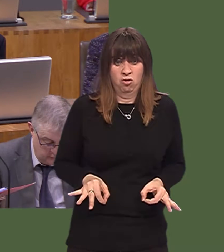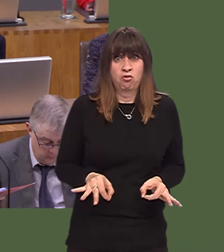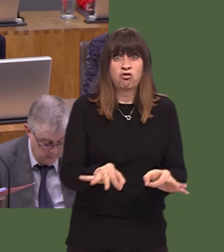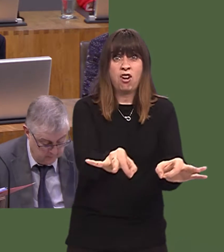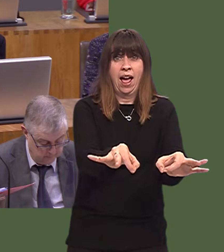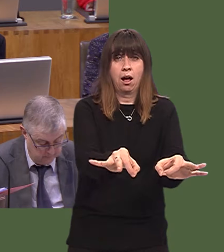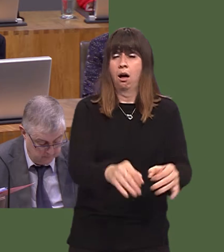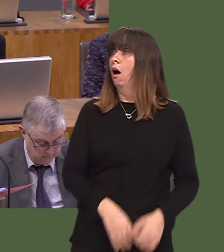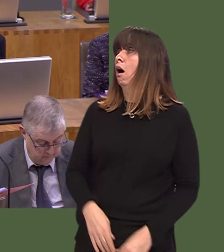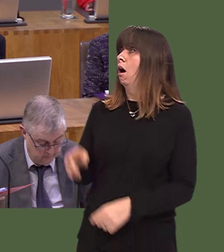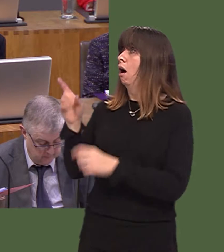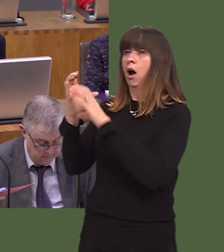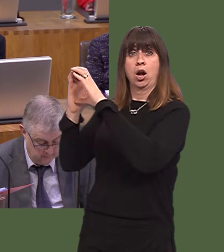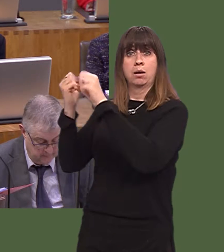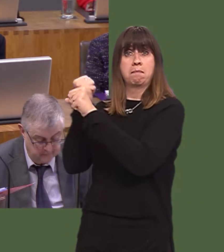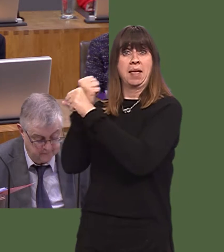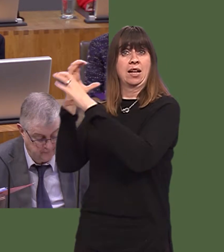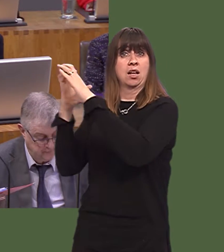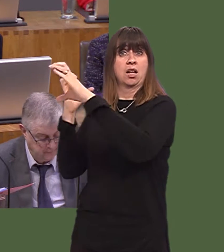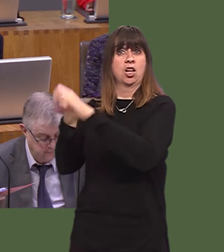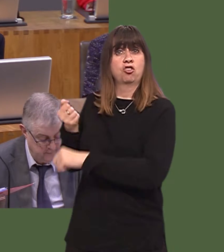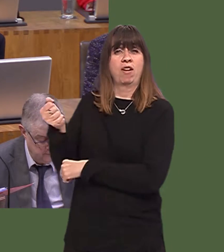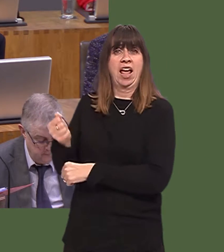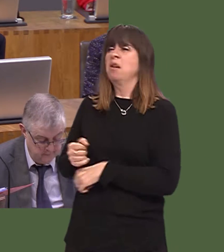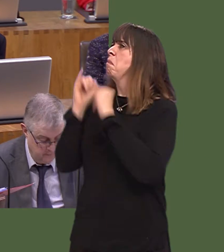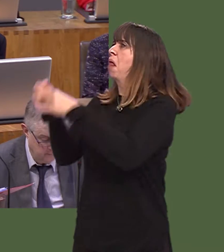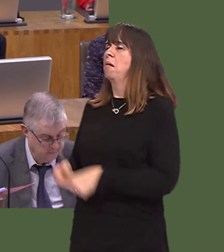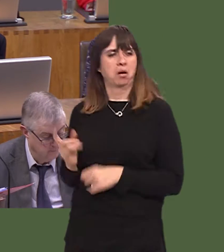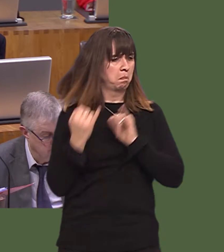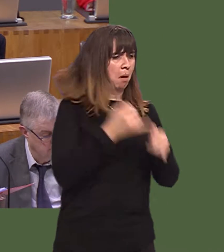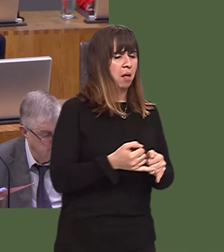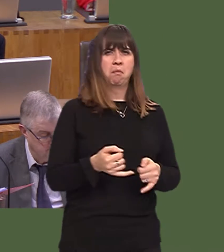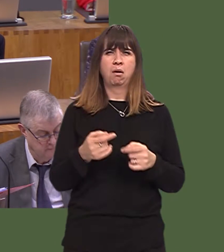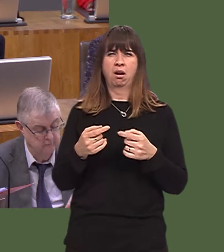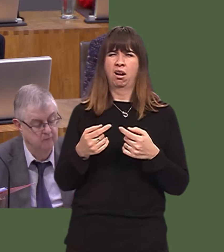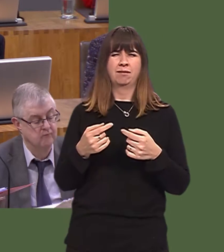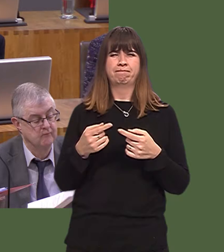So, yes, when we get control of this from next year onwards, we do want to see a metro